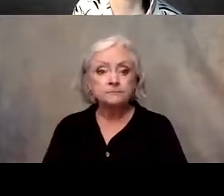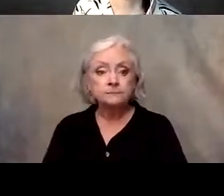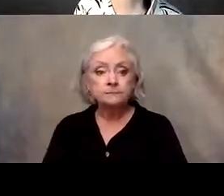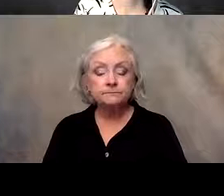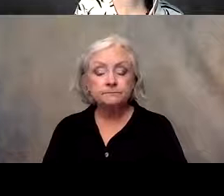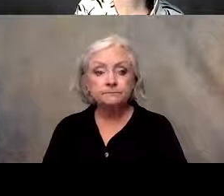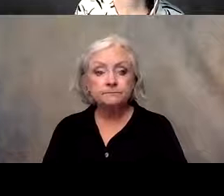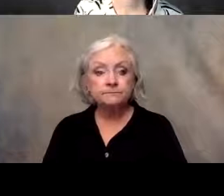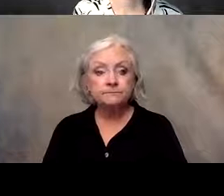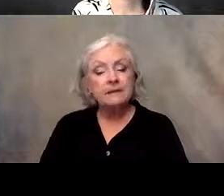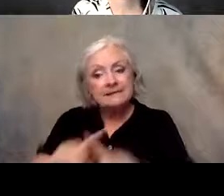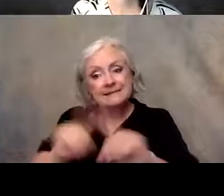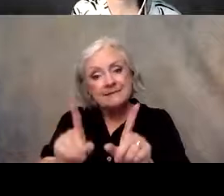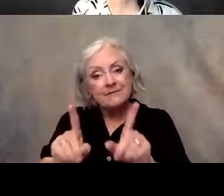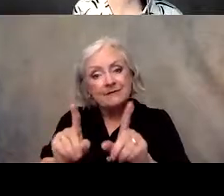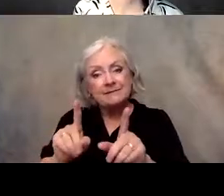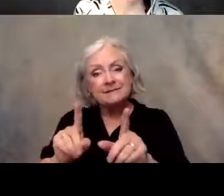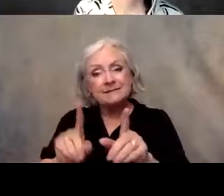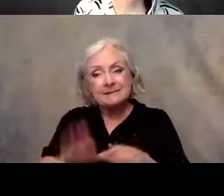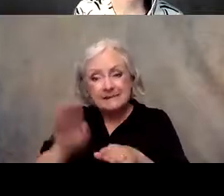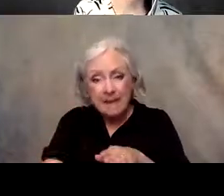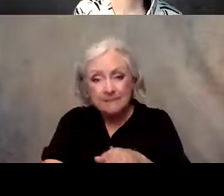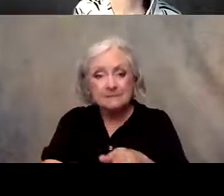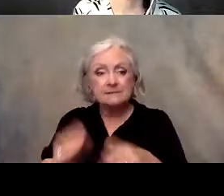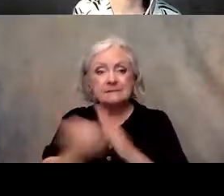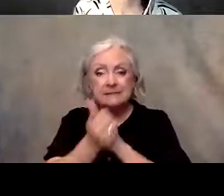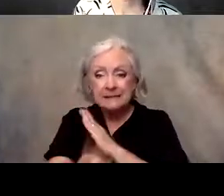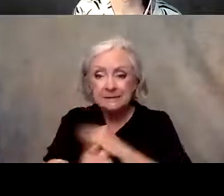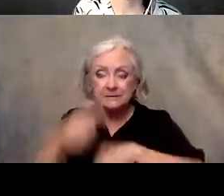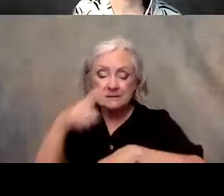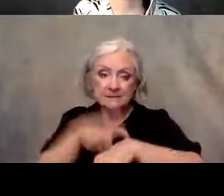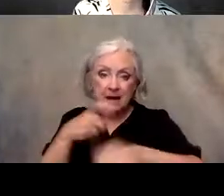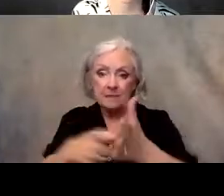There are different steps, skills and time requirements for all of these types of projects.